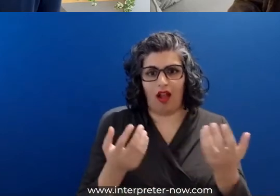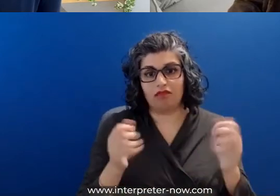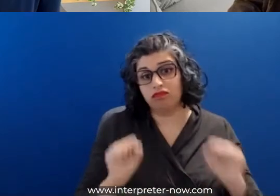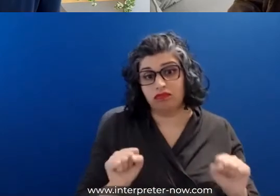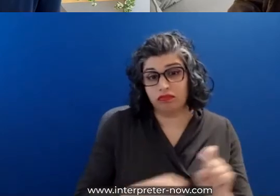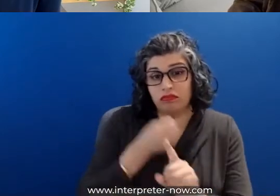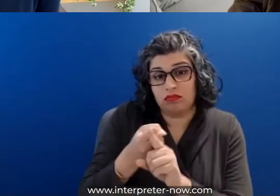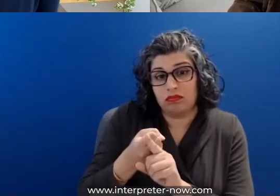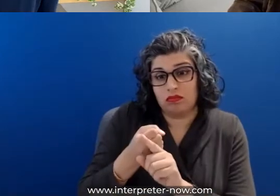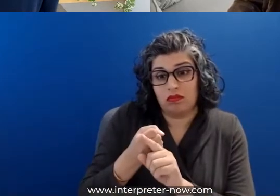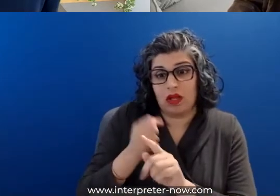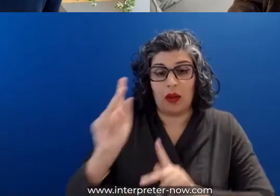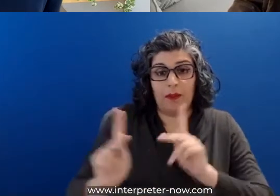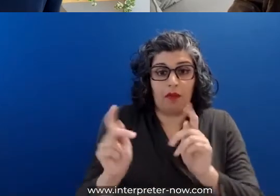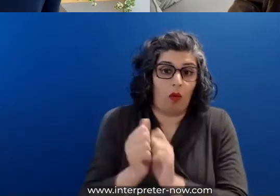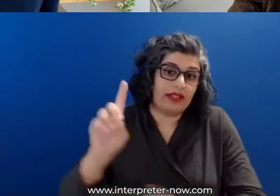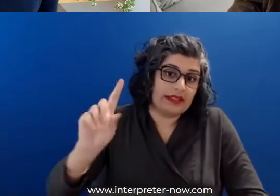people with disabilities or disabled people?